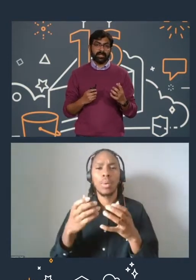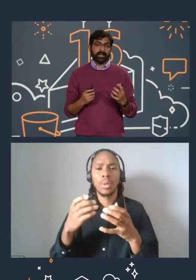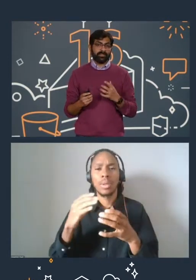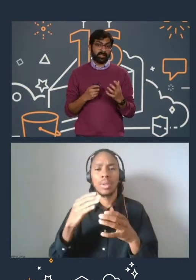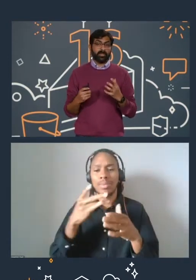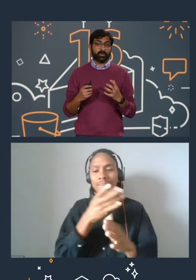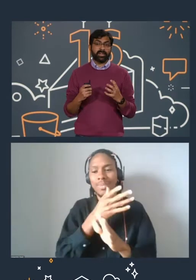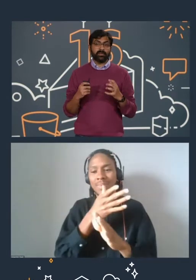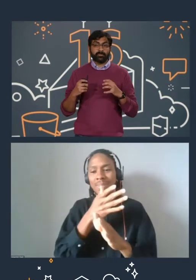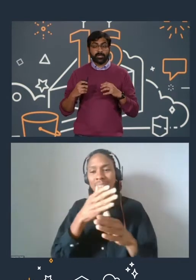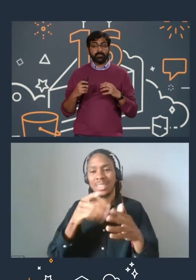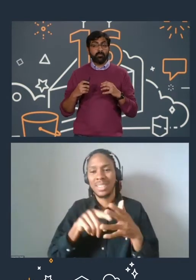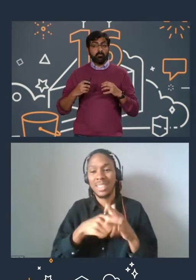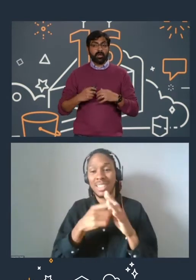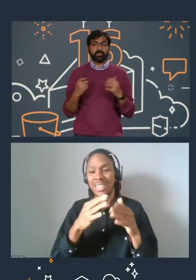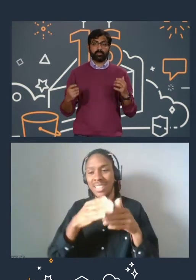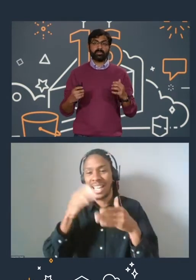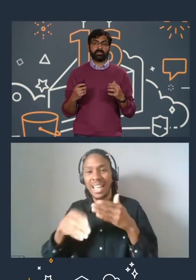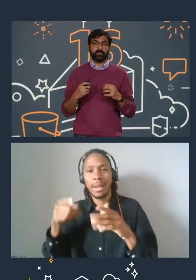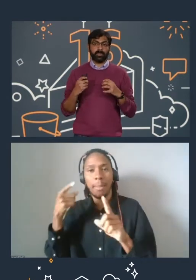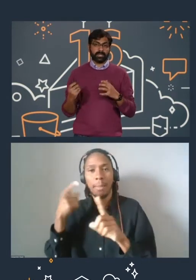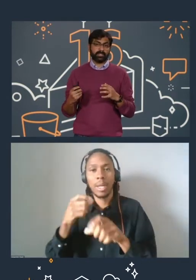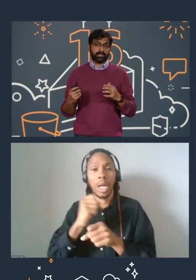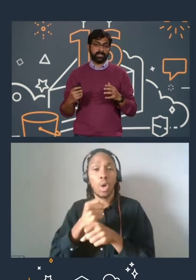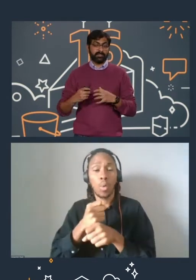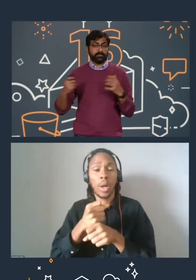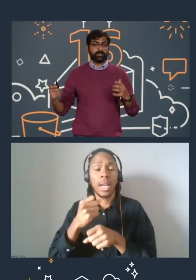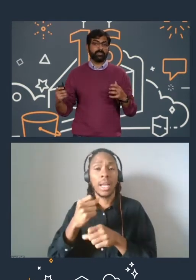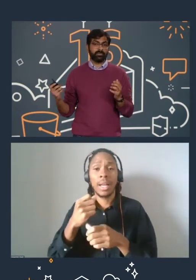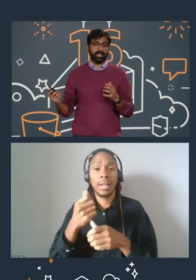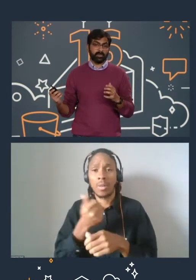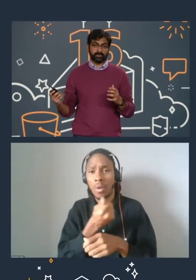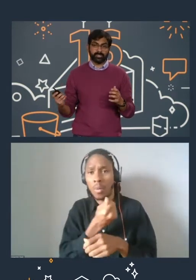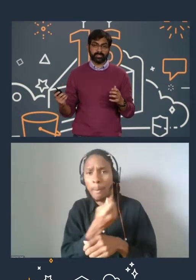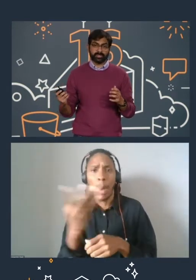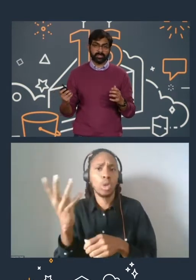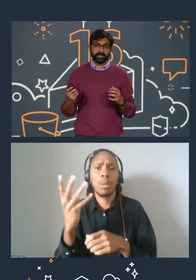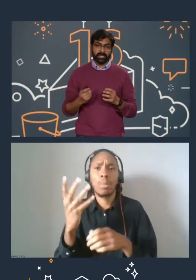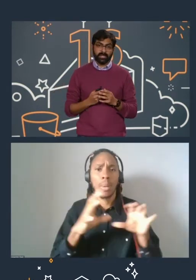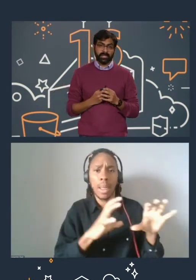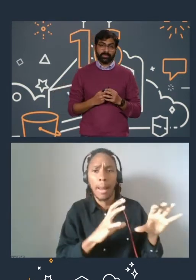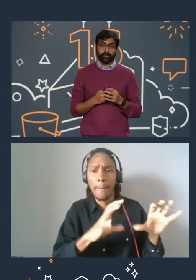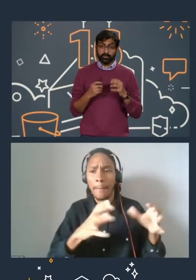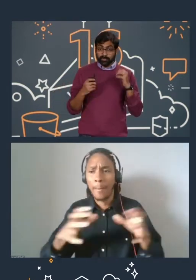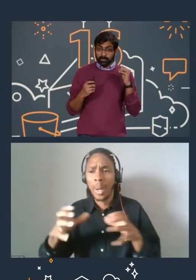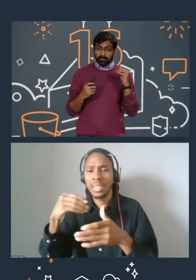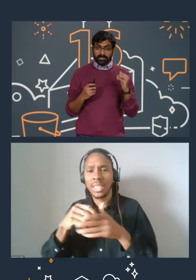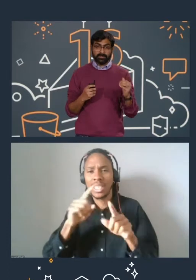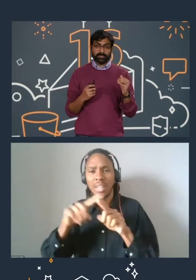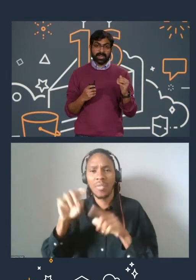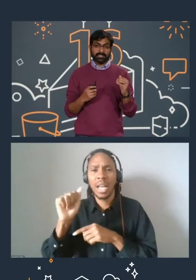that can be created in front of multiple buckets in different AWS regions. And so multi-region access points